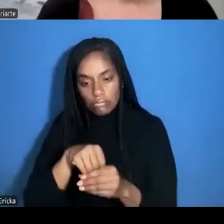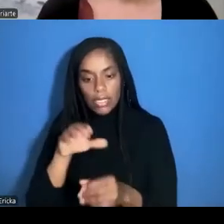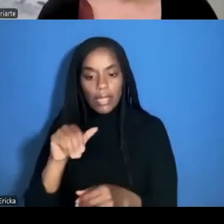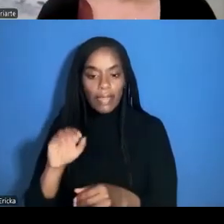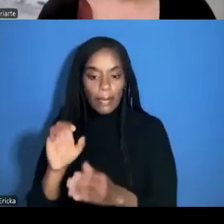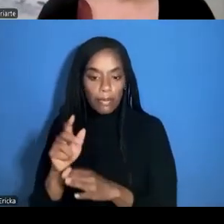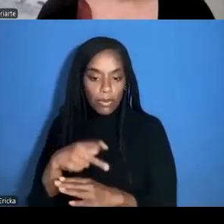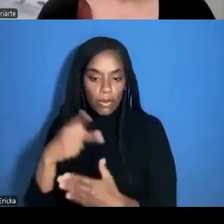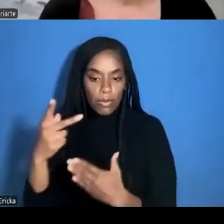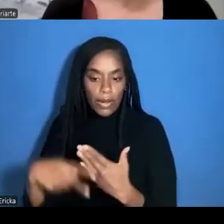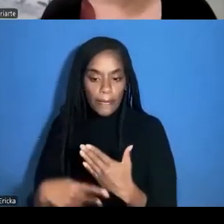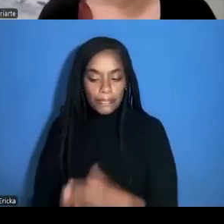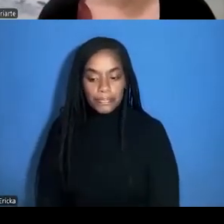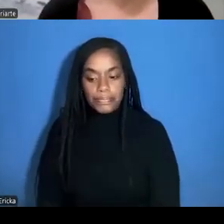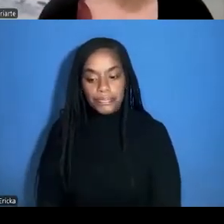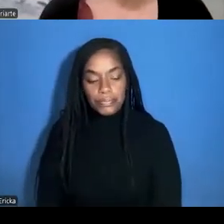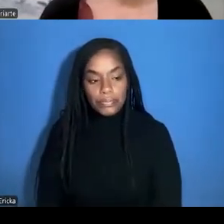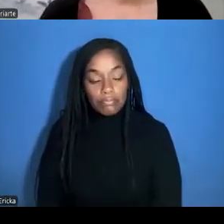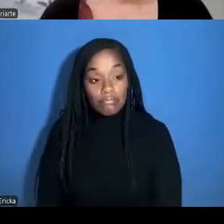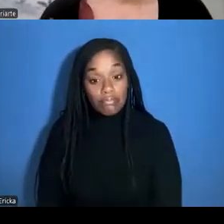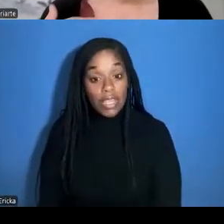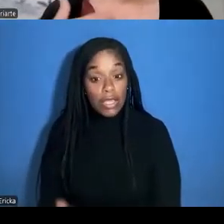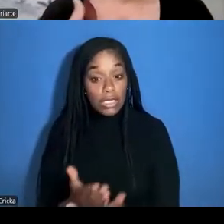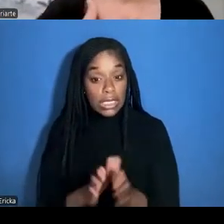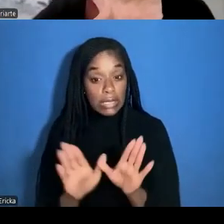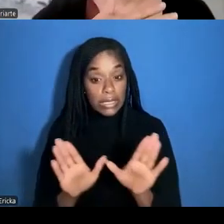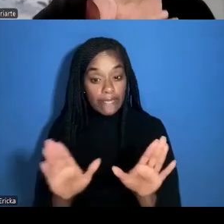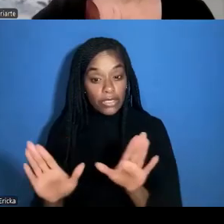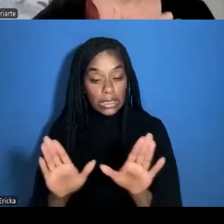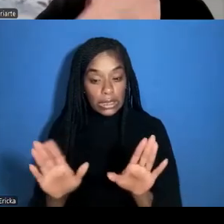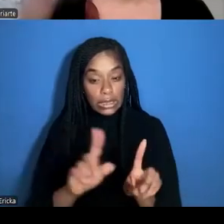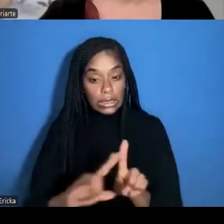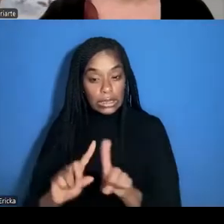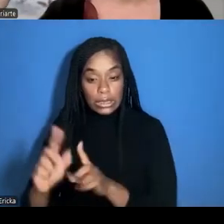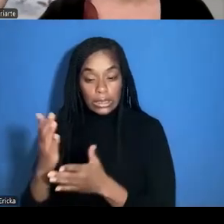But there are differences too. So, you know, the the limits, the